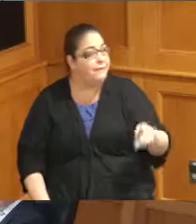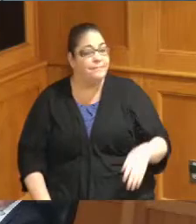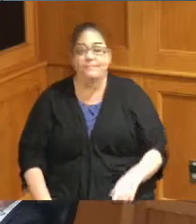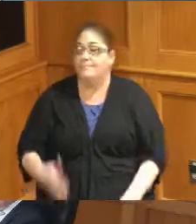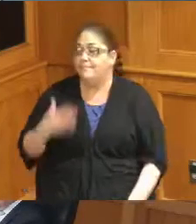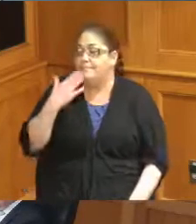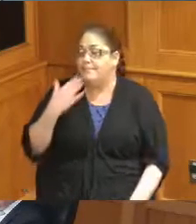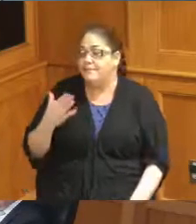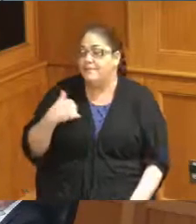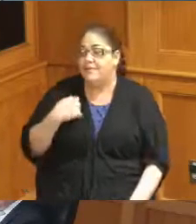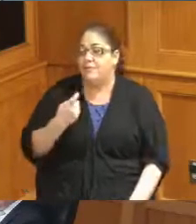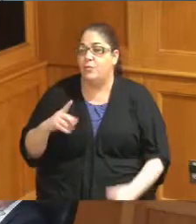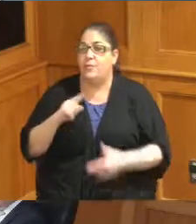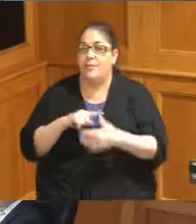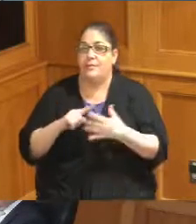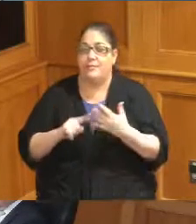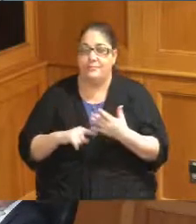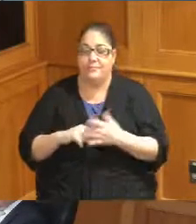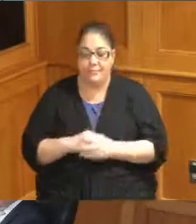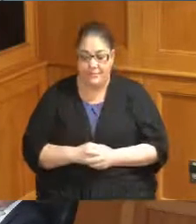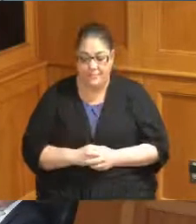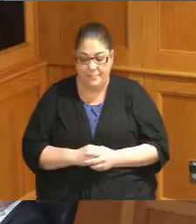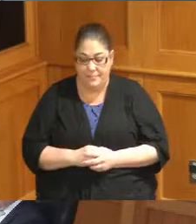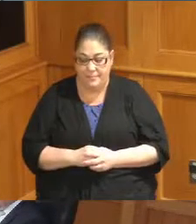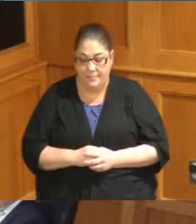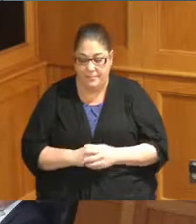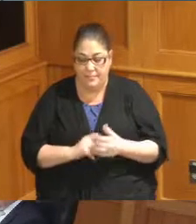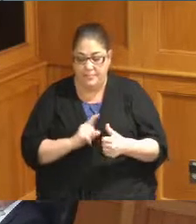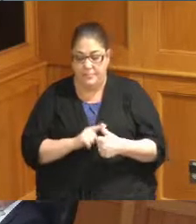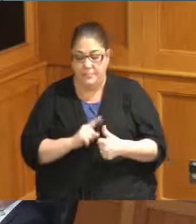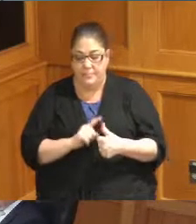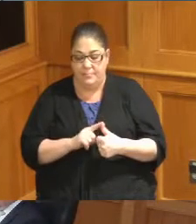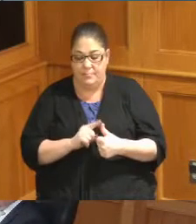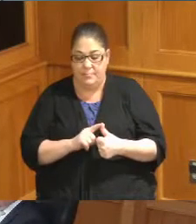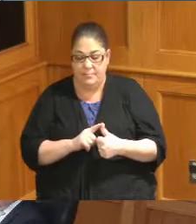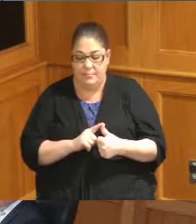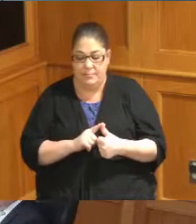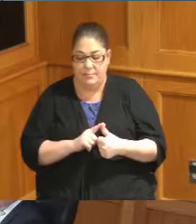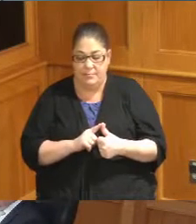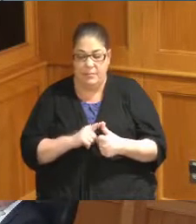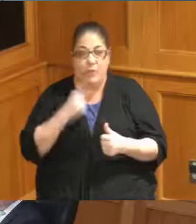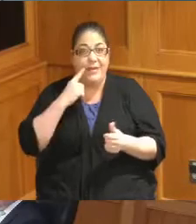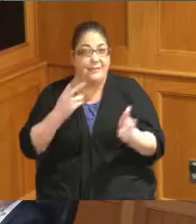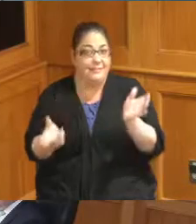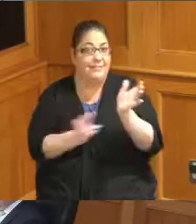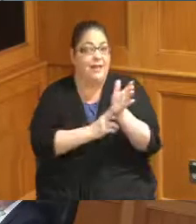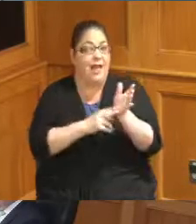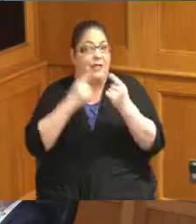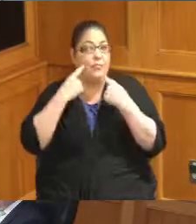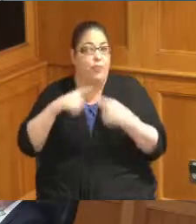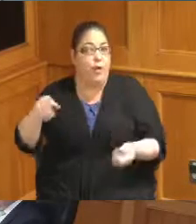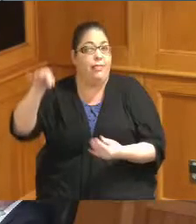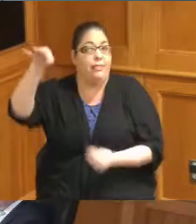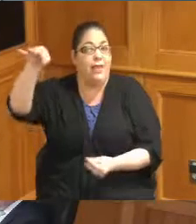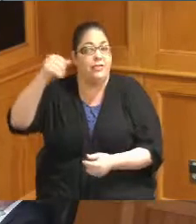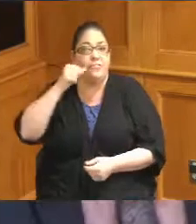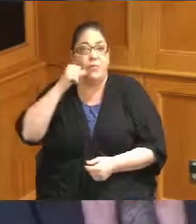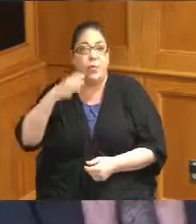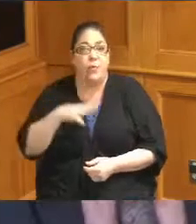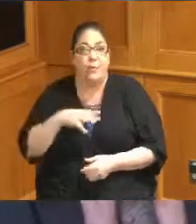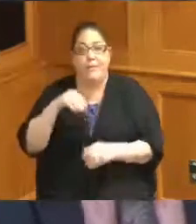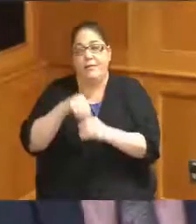you yeah just a couple things one was we signed a proclamation for women in stem at the University